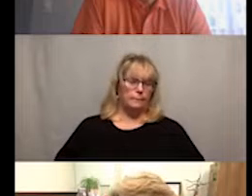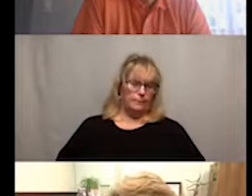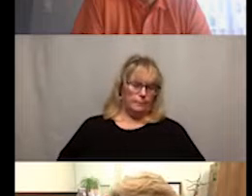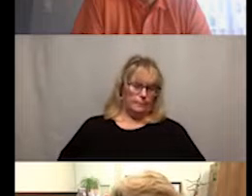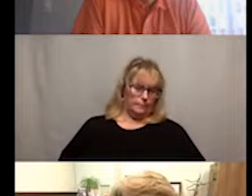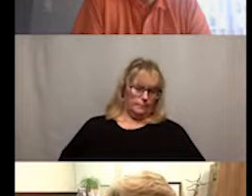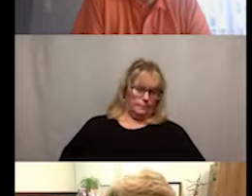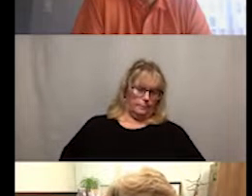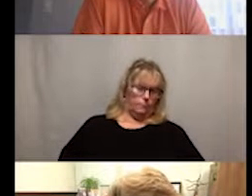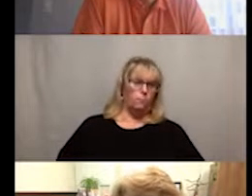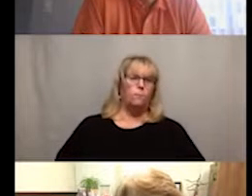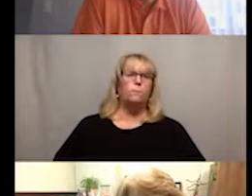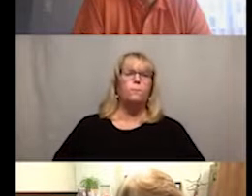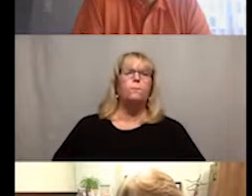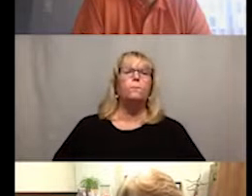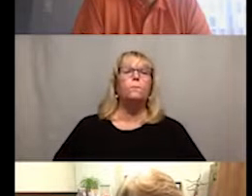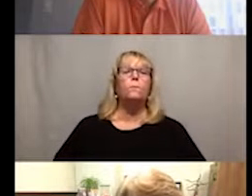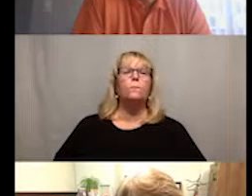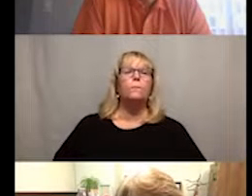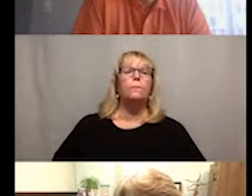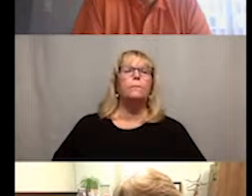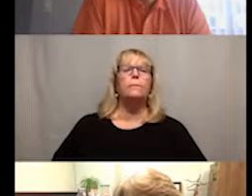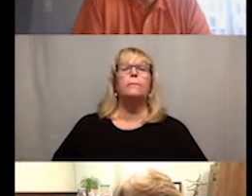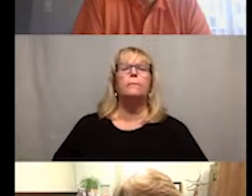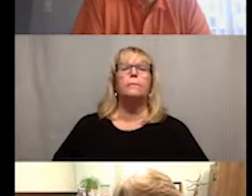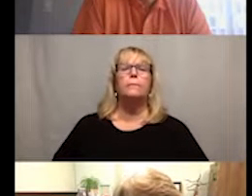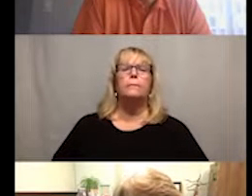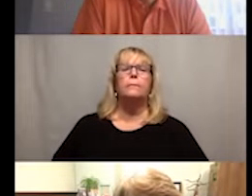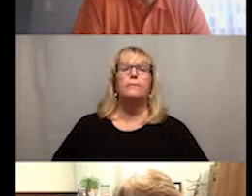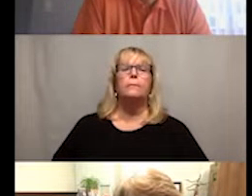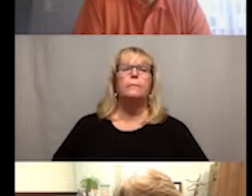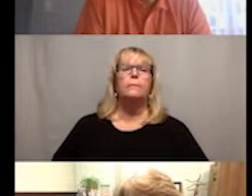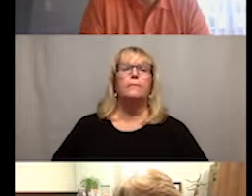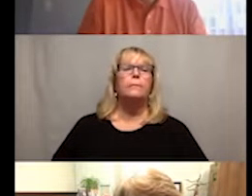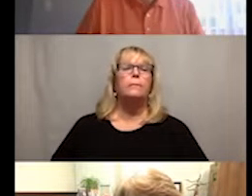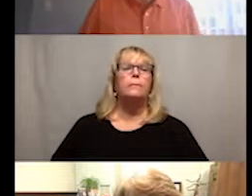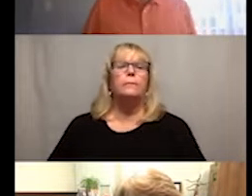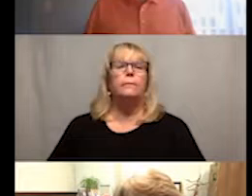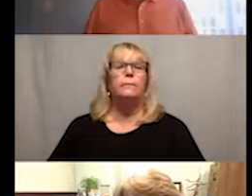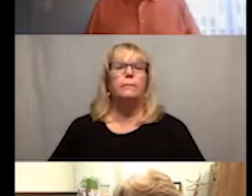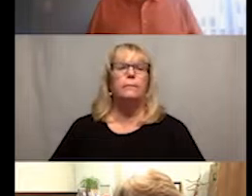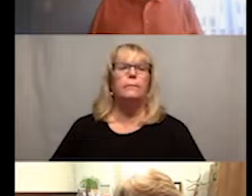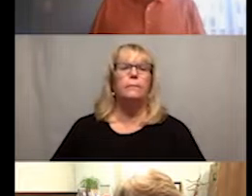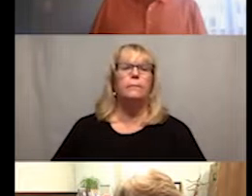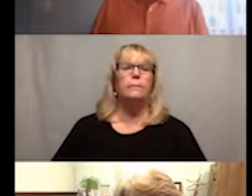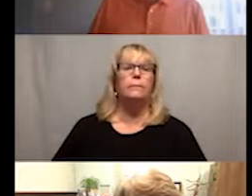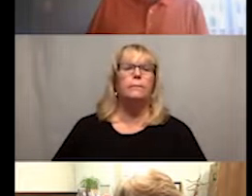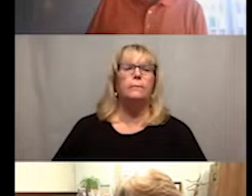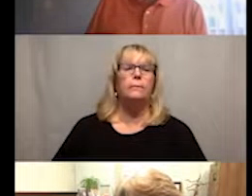costs what if I have a job and it doesn't work out will VR still help if I'm laid off or get fired